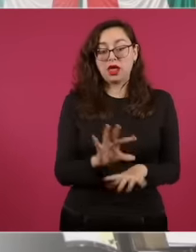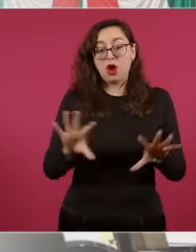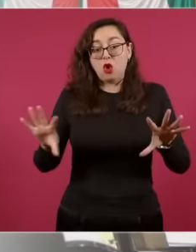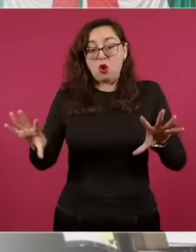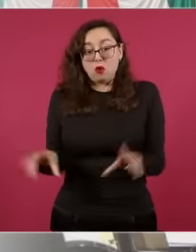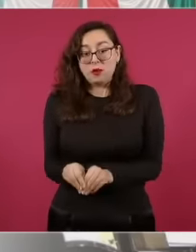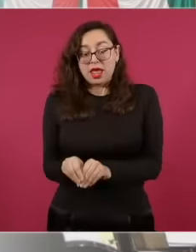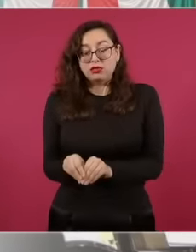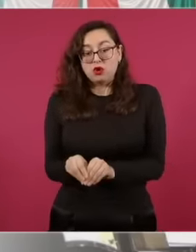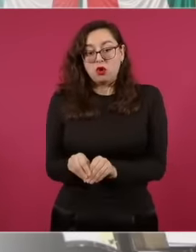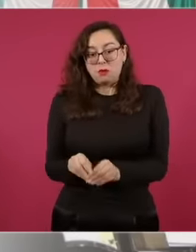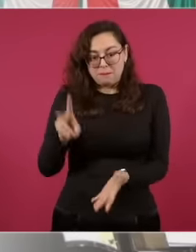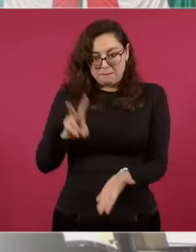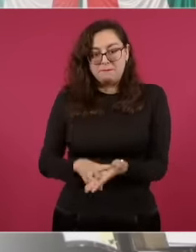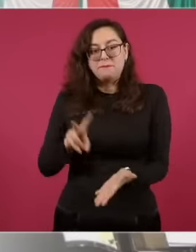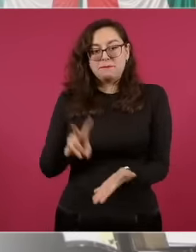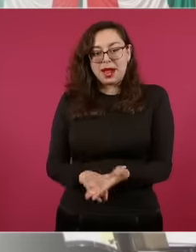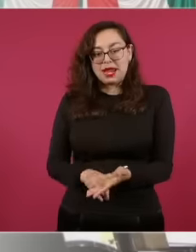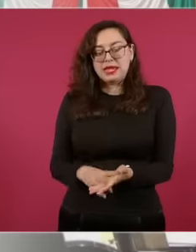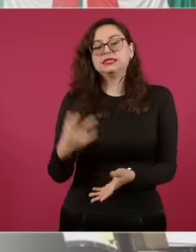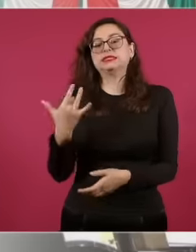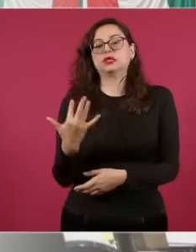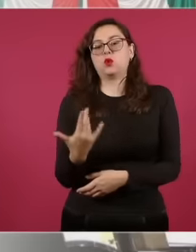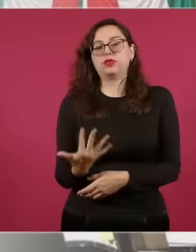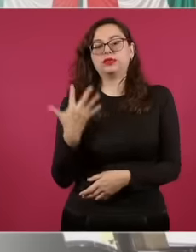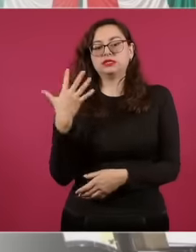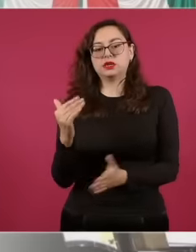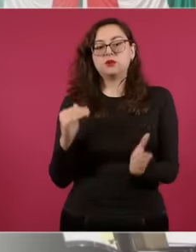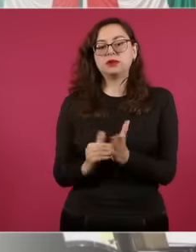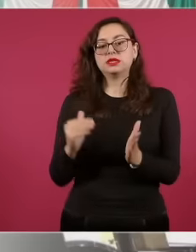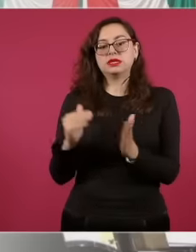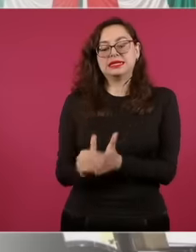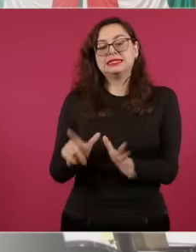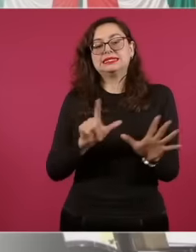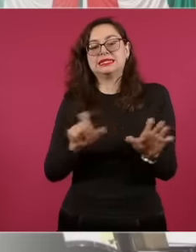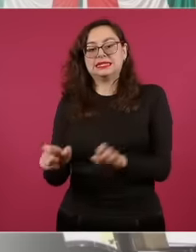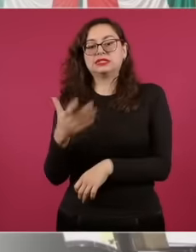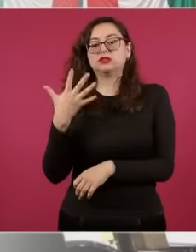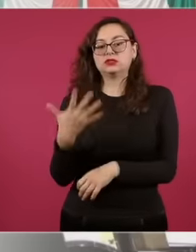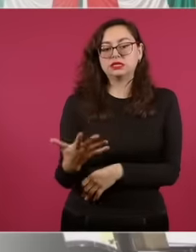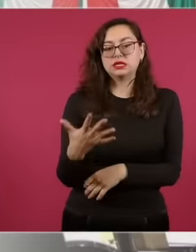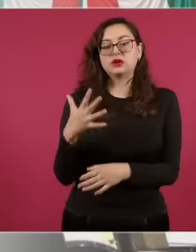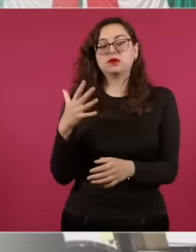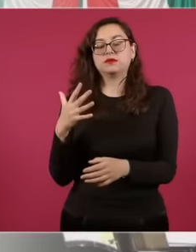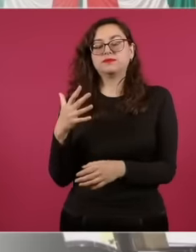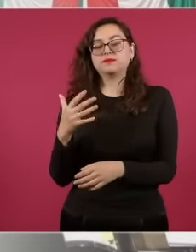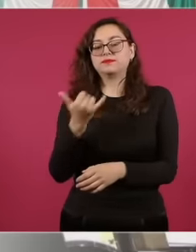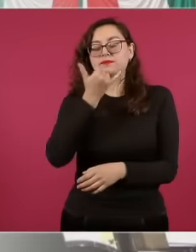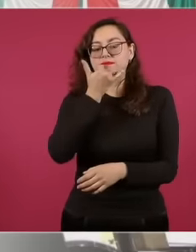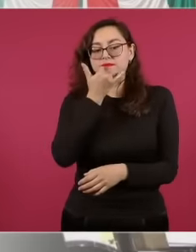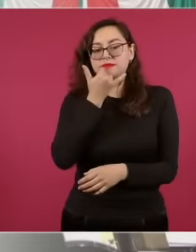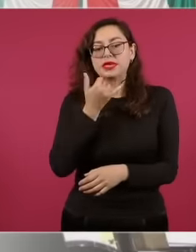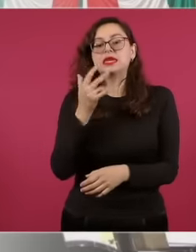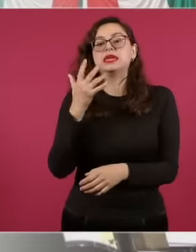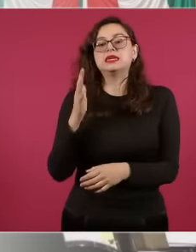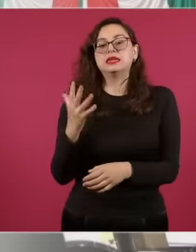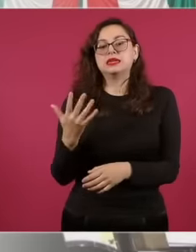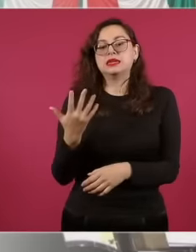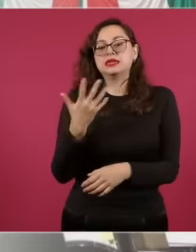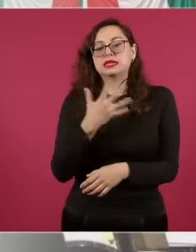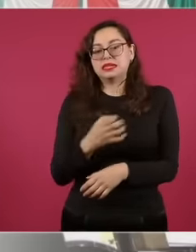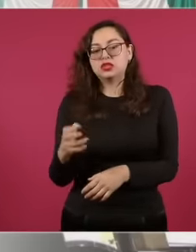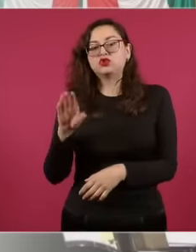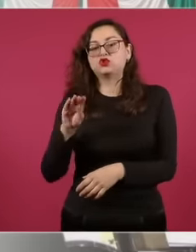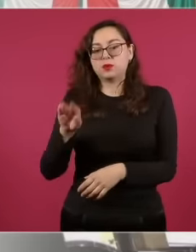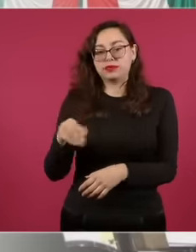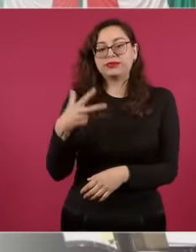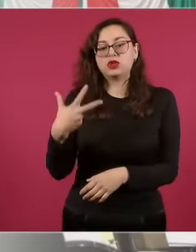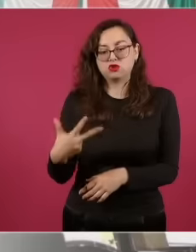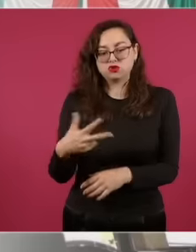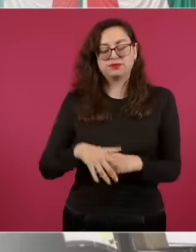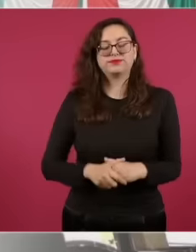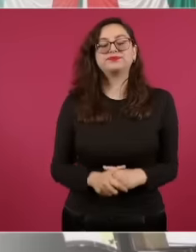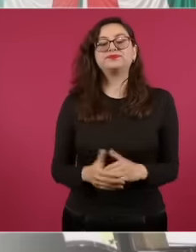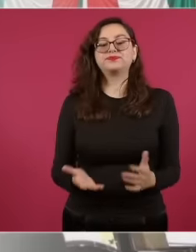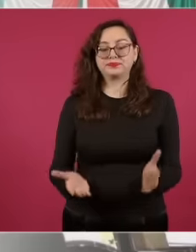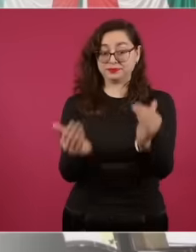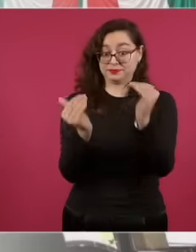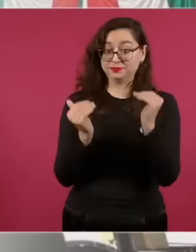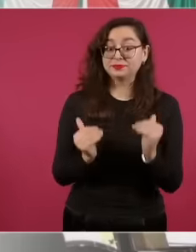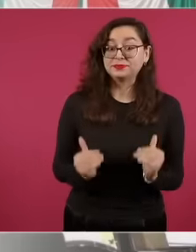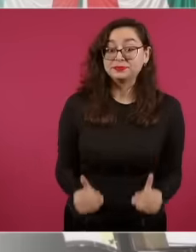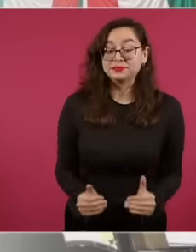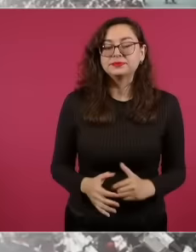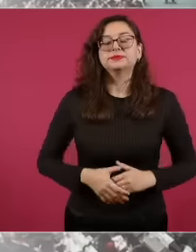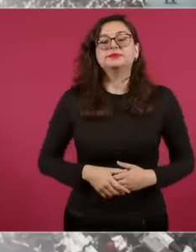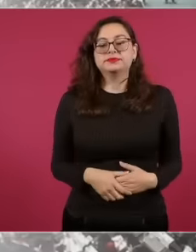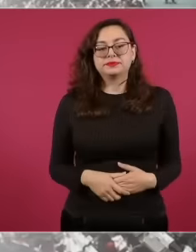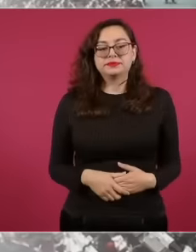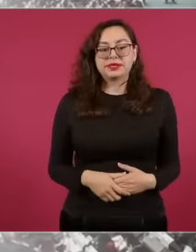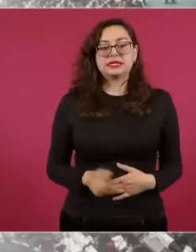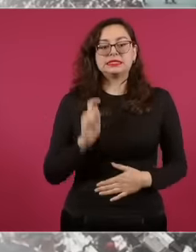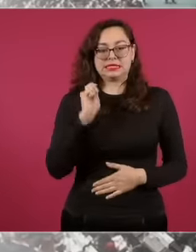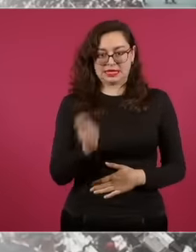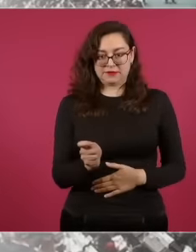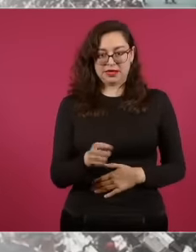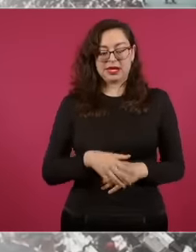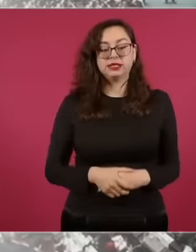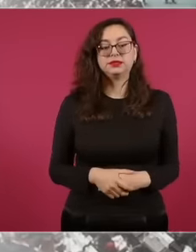this case 55.70 5000 900 I say 598 forward step number two the national vote cast is divided